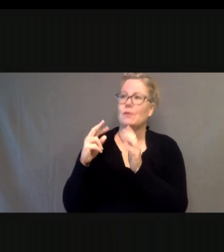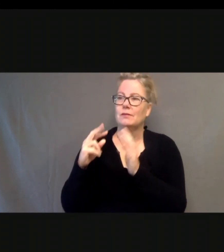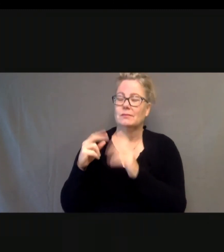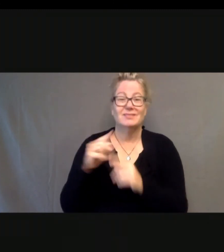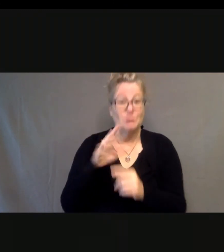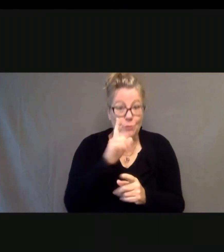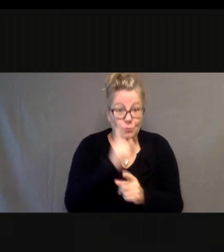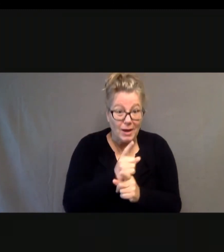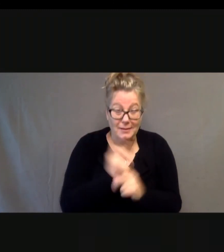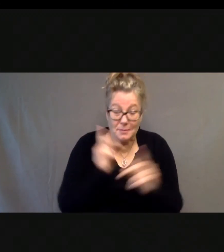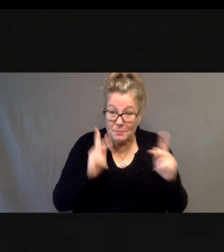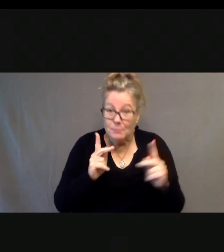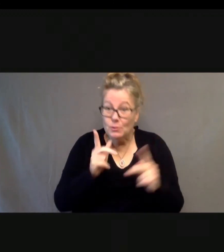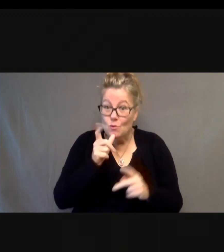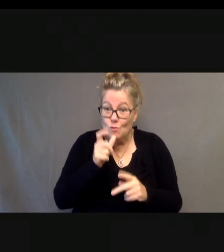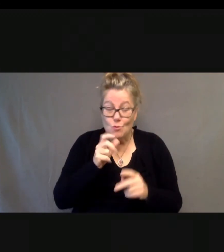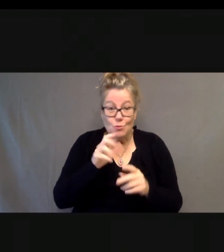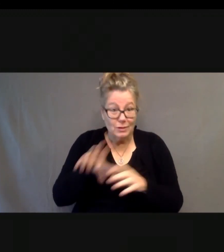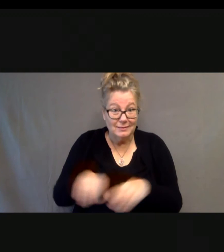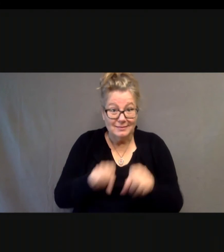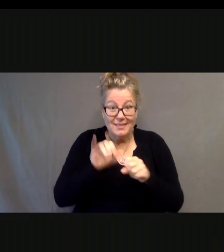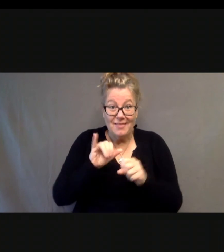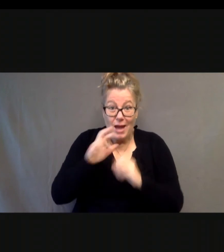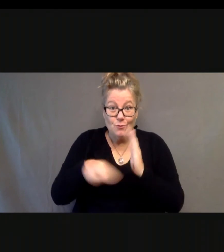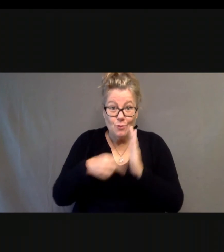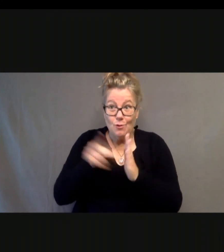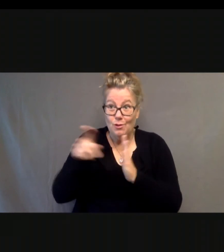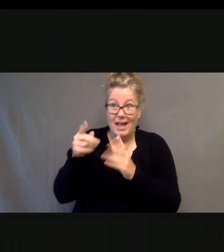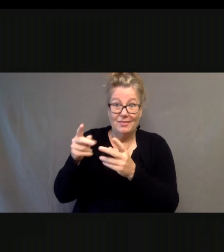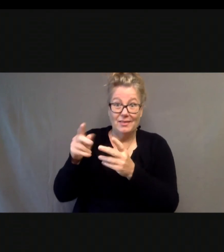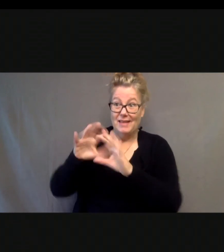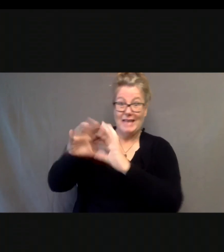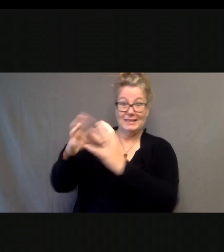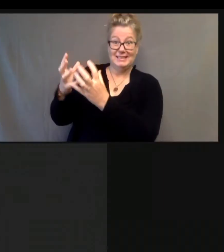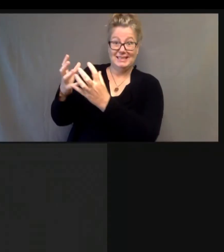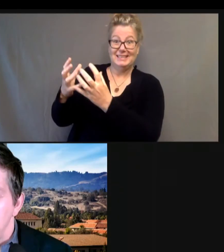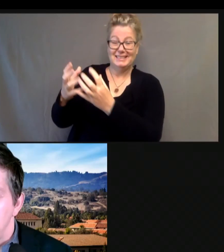of bias and can't discriminate.